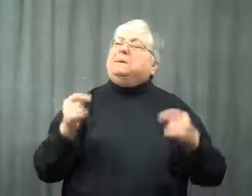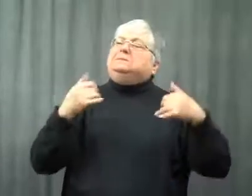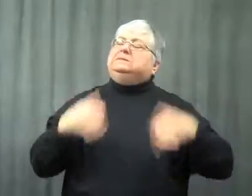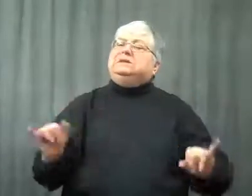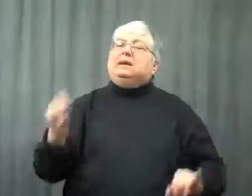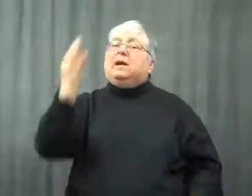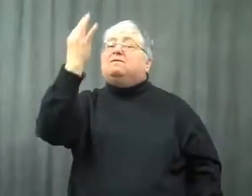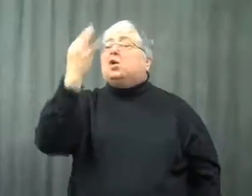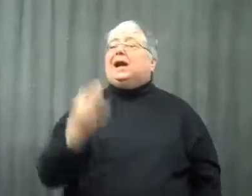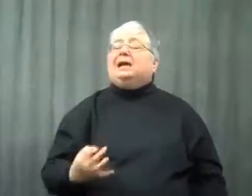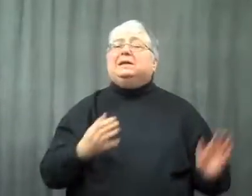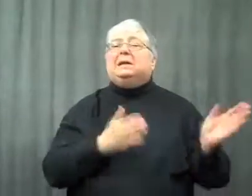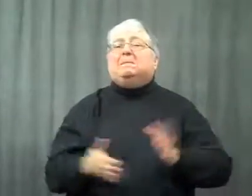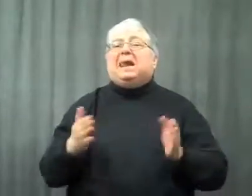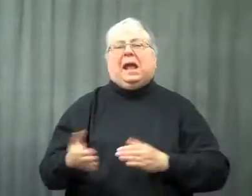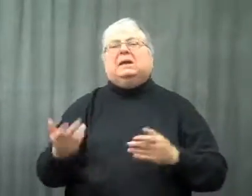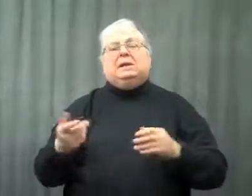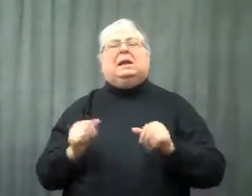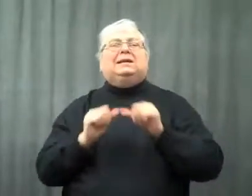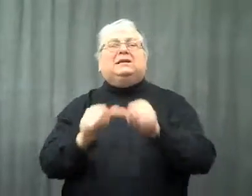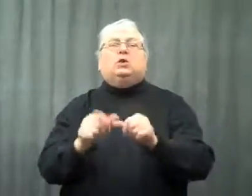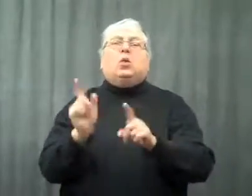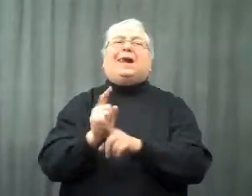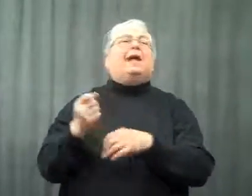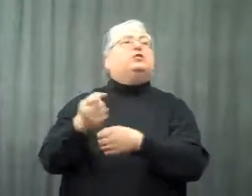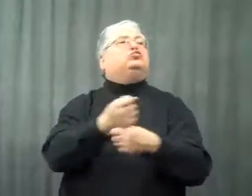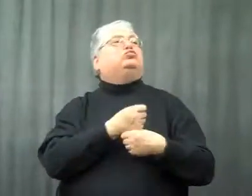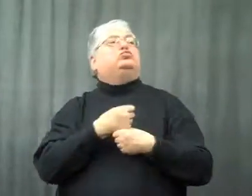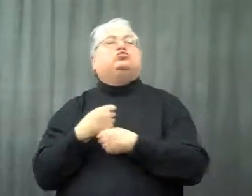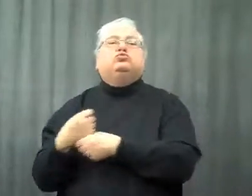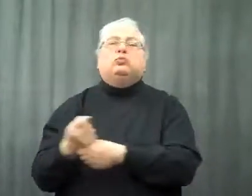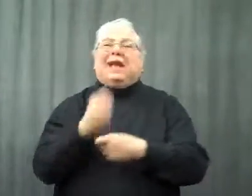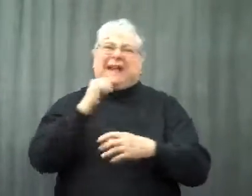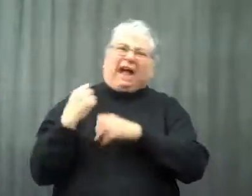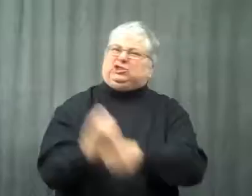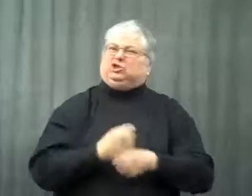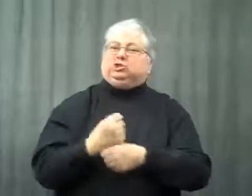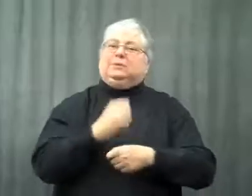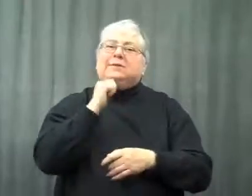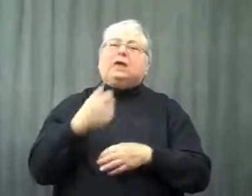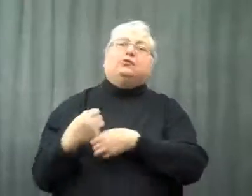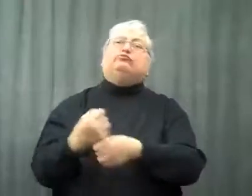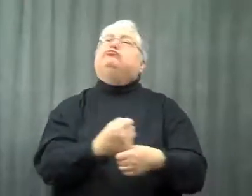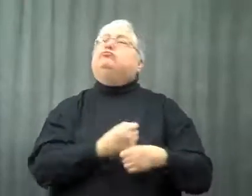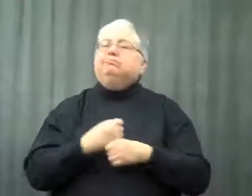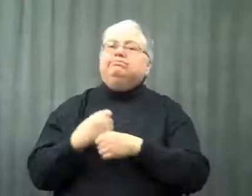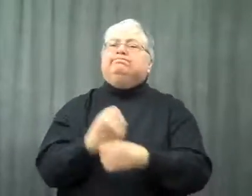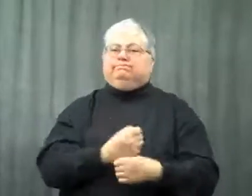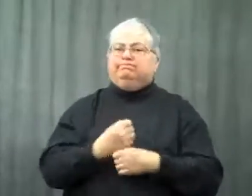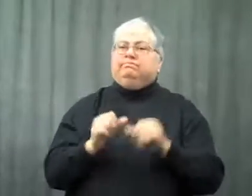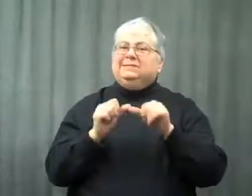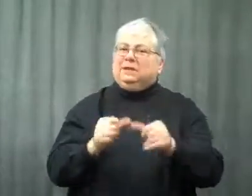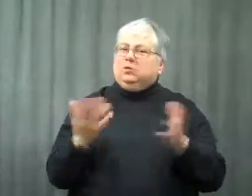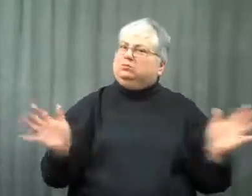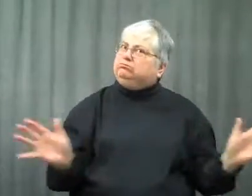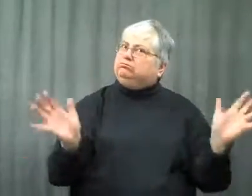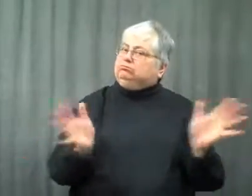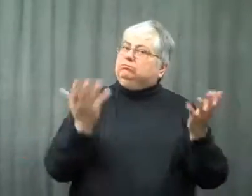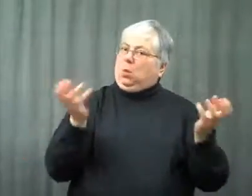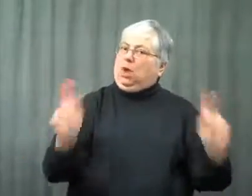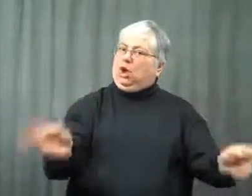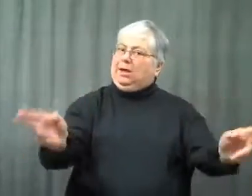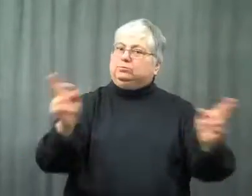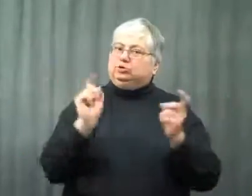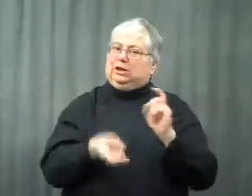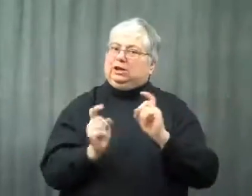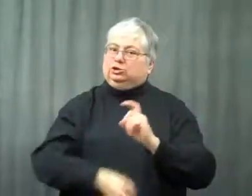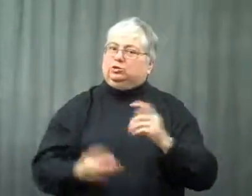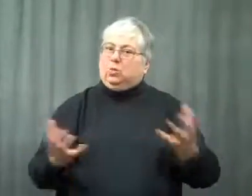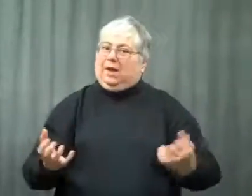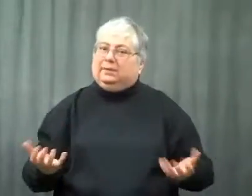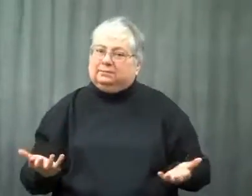Demonstrations were still planned for Fridays, to encourage a speedy transition.